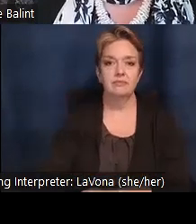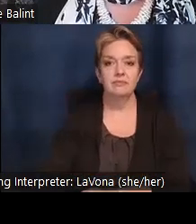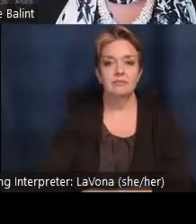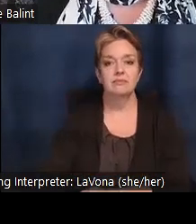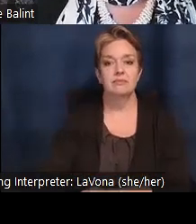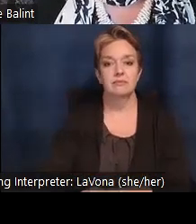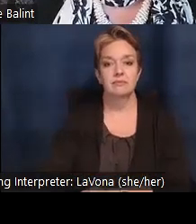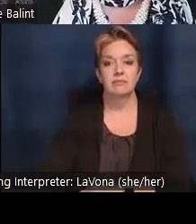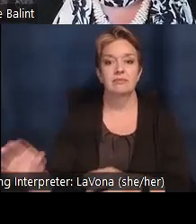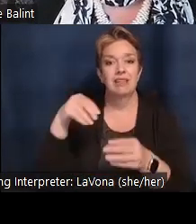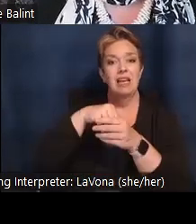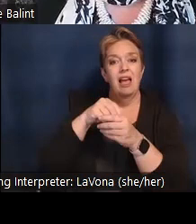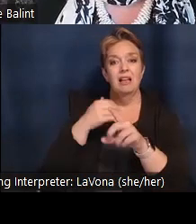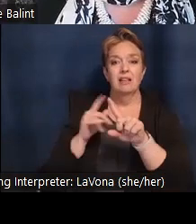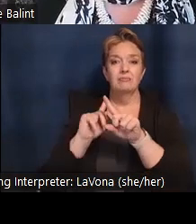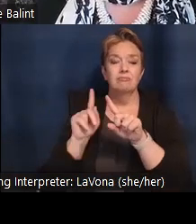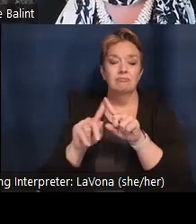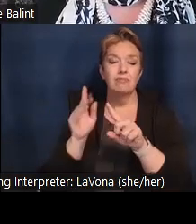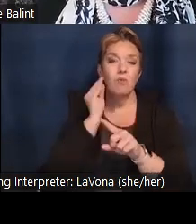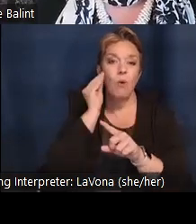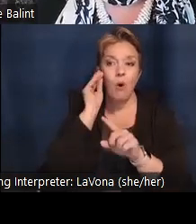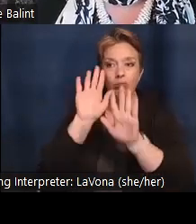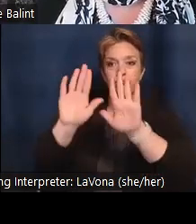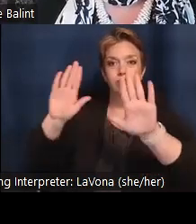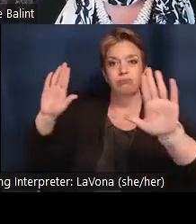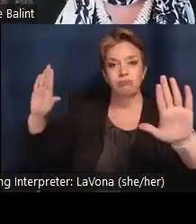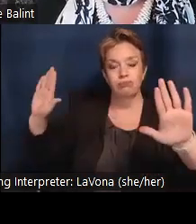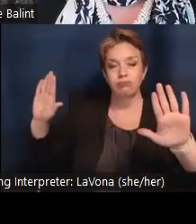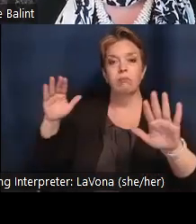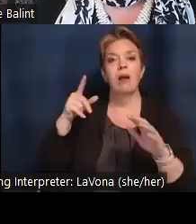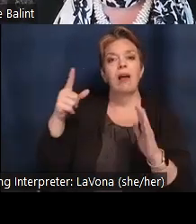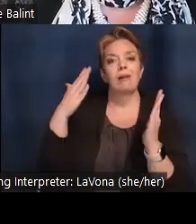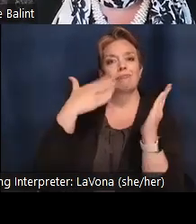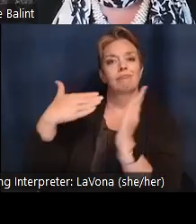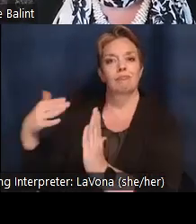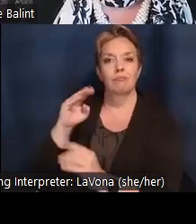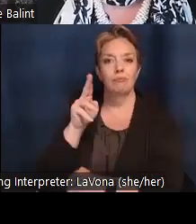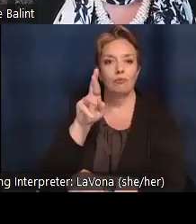including the murals Davey painted for his wife's dressing room, which you see at the bottom of your screen.